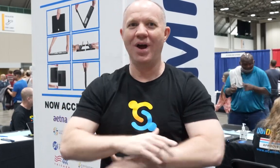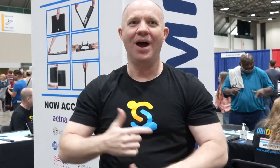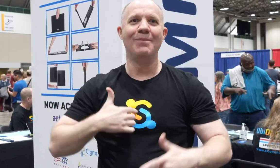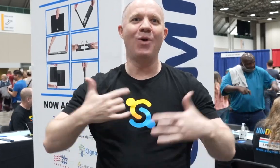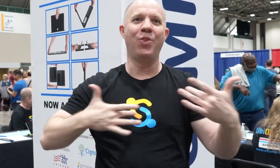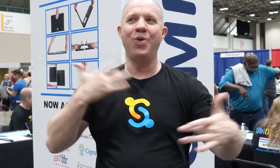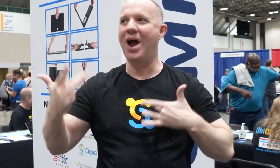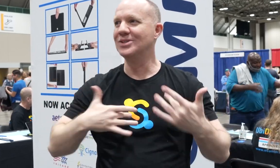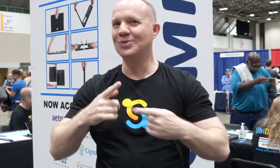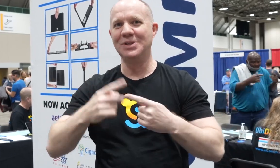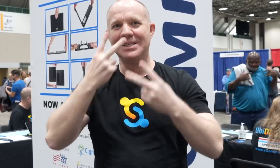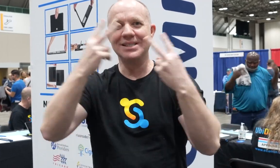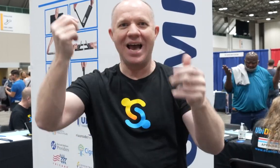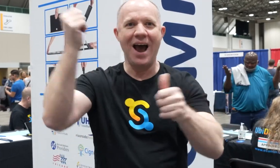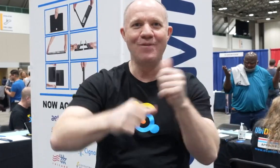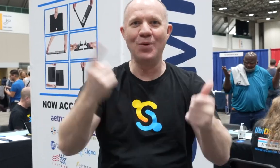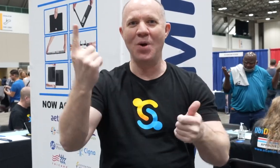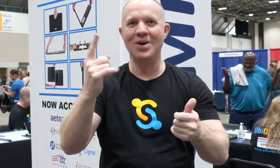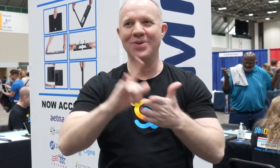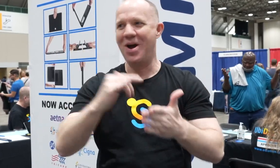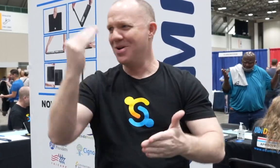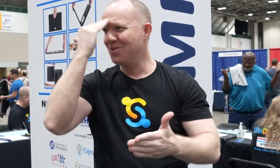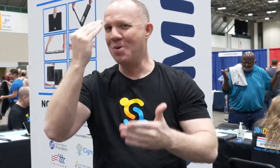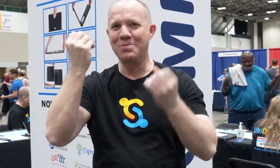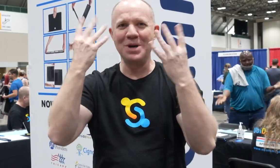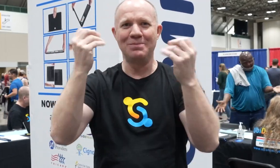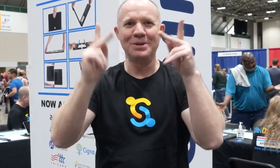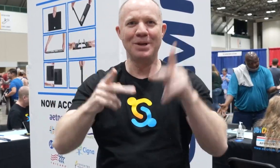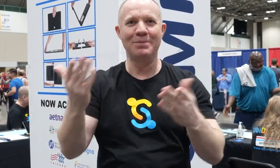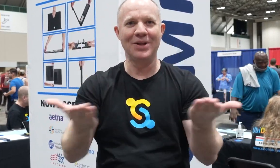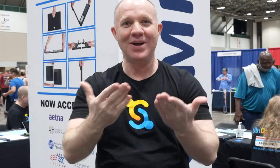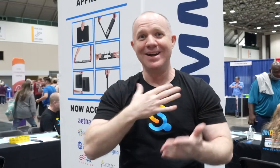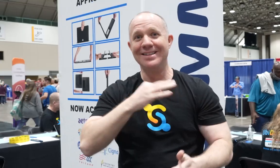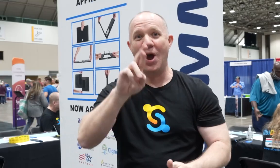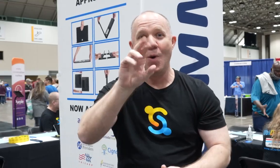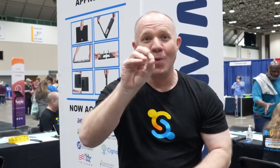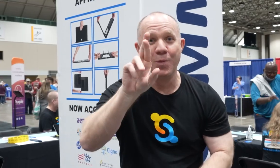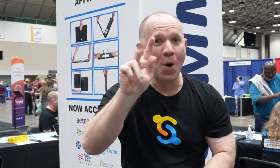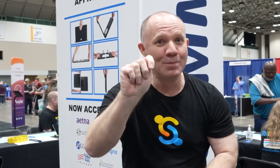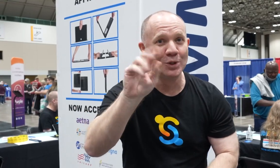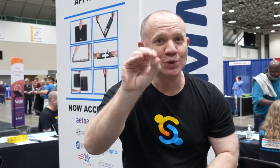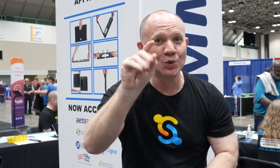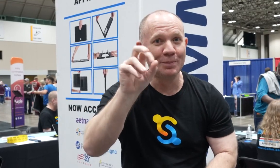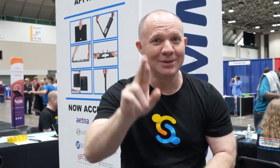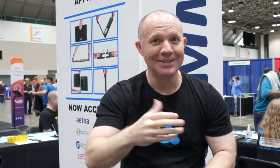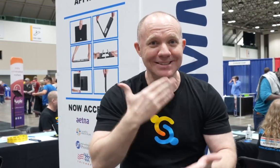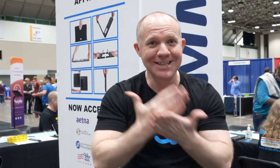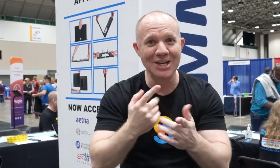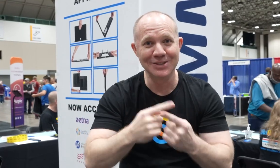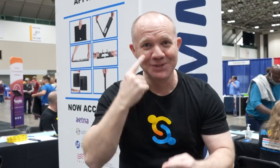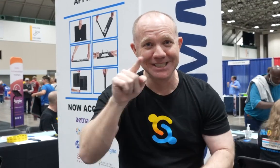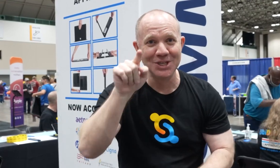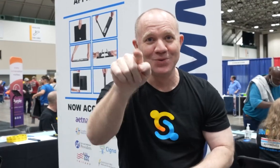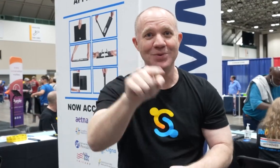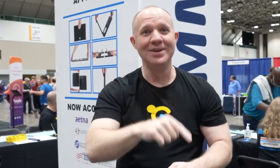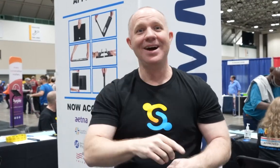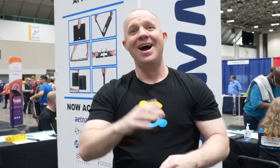I’m so thrilled to see so many people I know! Robert Cooper, it’s good to see you!